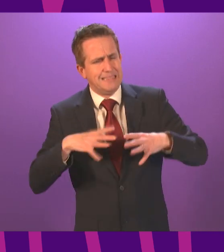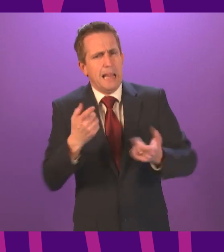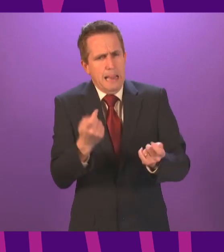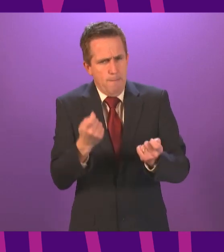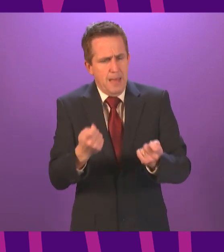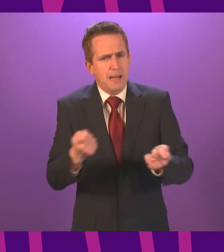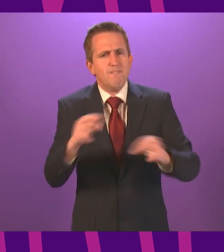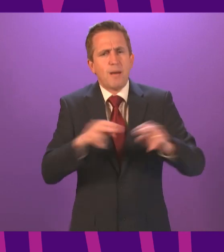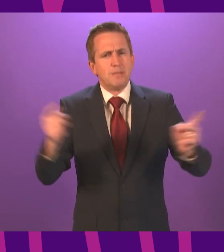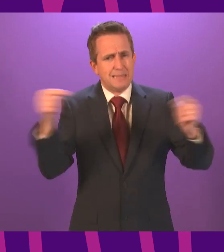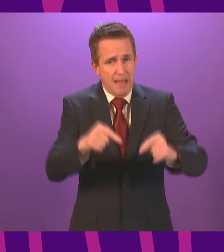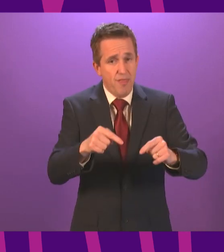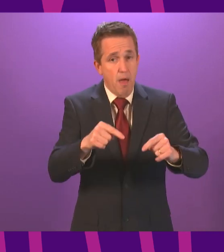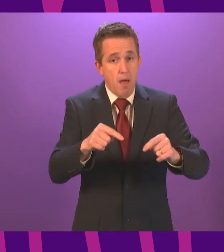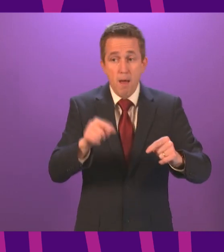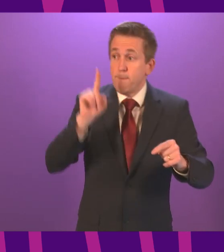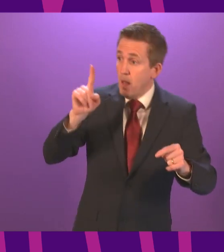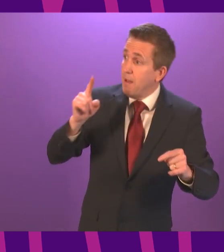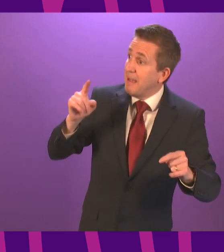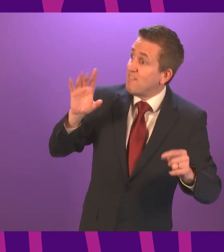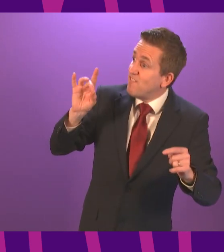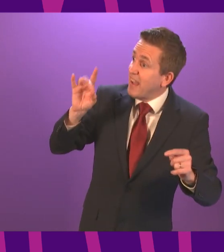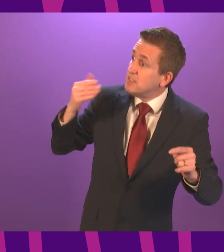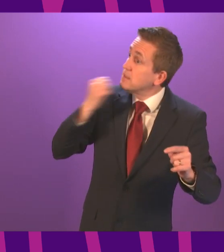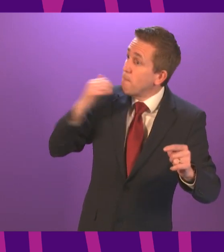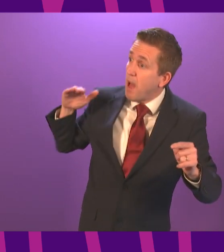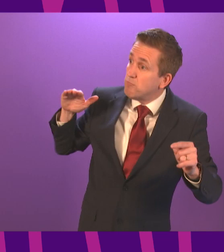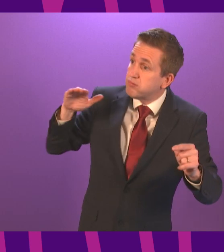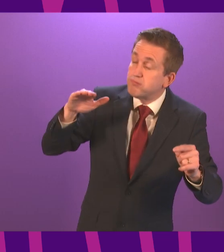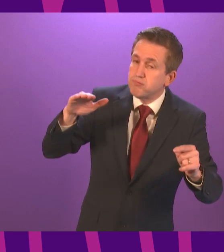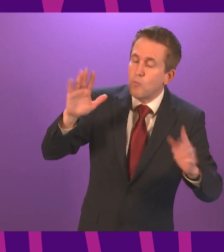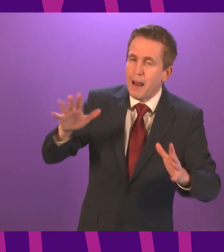were to remain where they are right now. That is one of the reasons for the restrictions